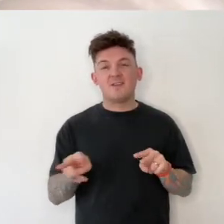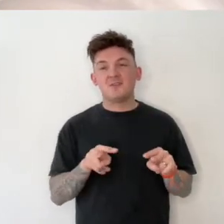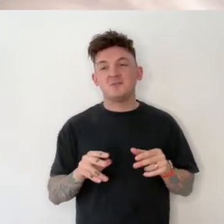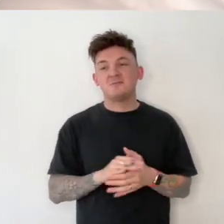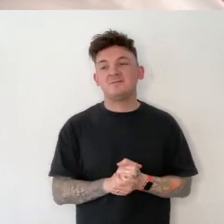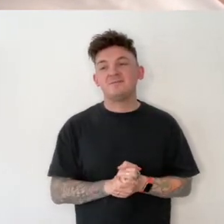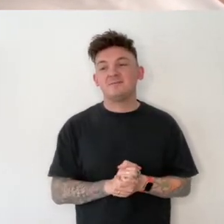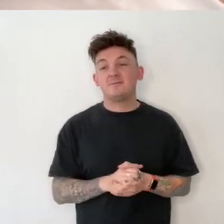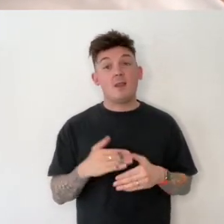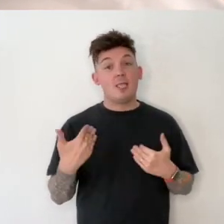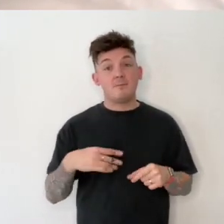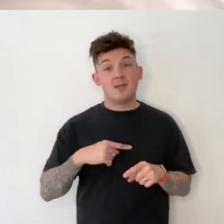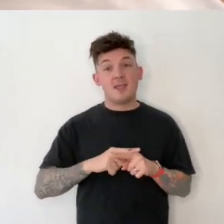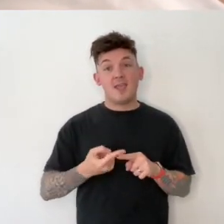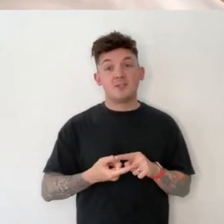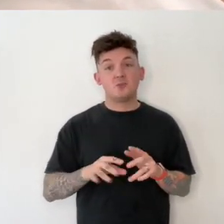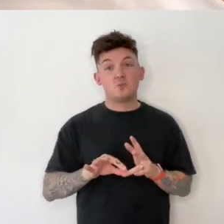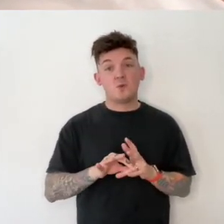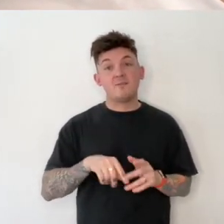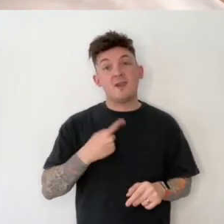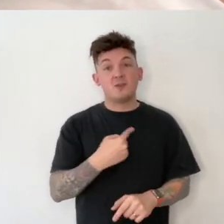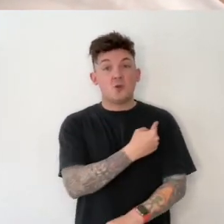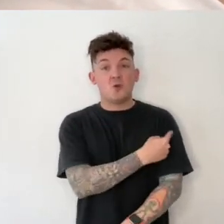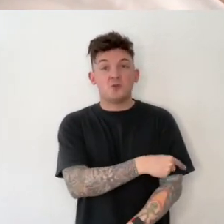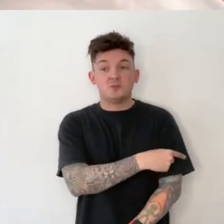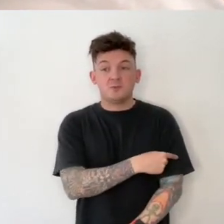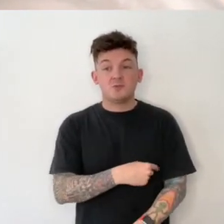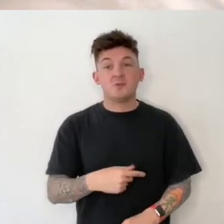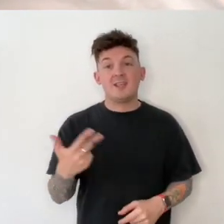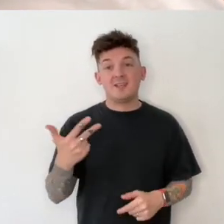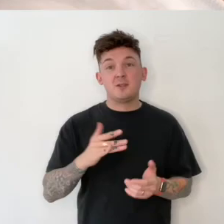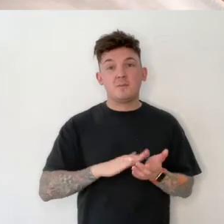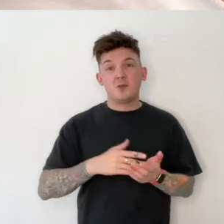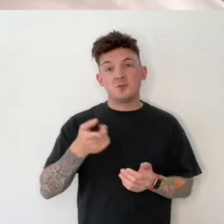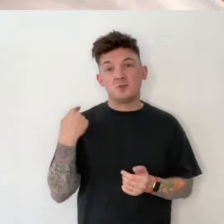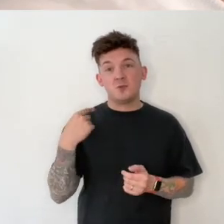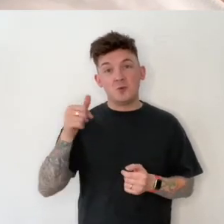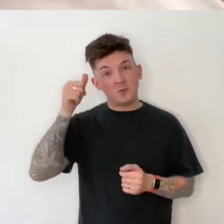my ex-wife and the hospital when i was in hospital 18 months ago saw me without makeup,